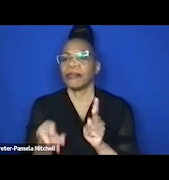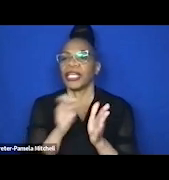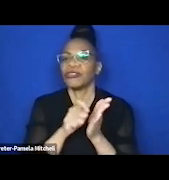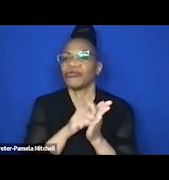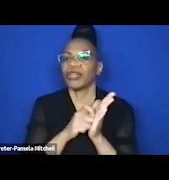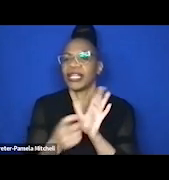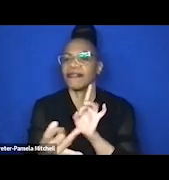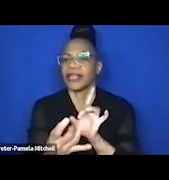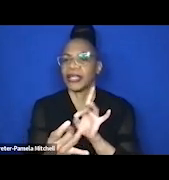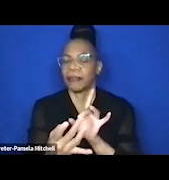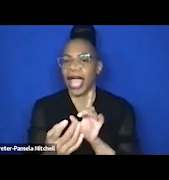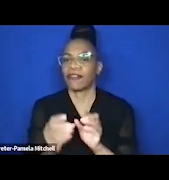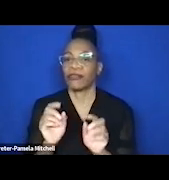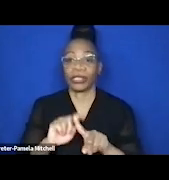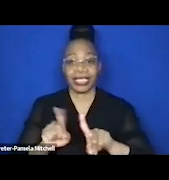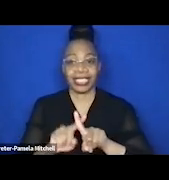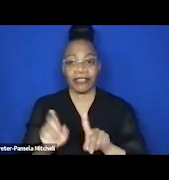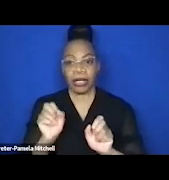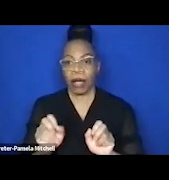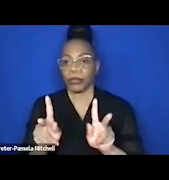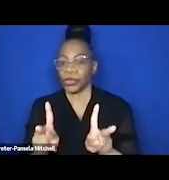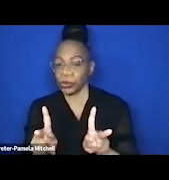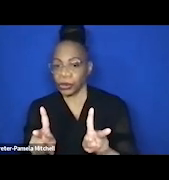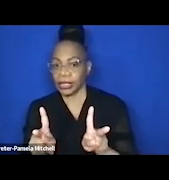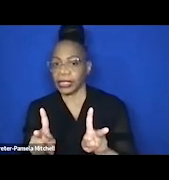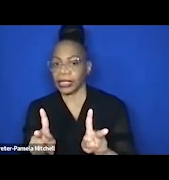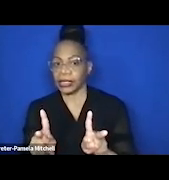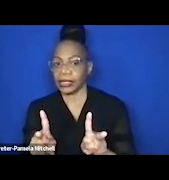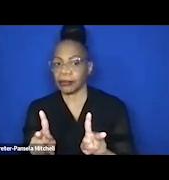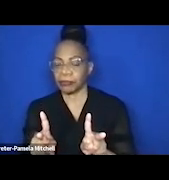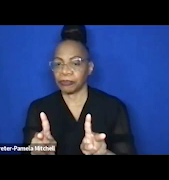and different email opportunities. And as a result,